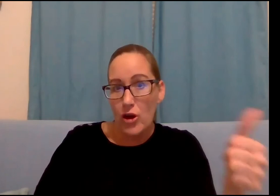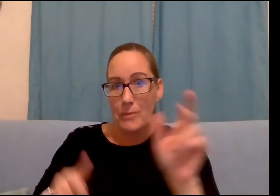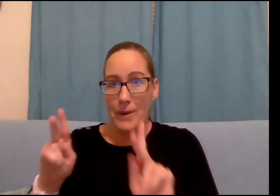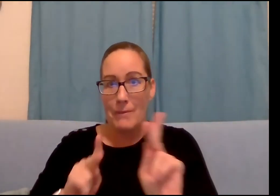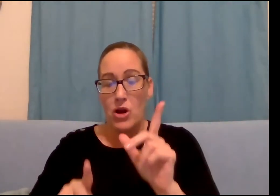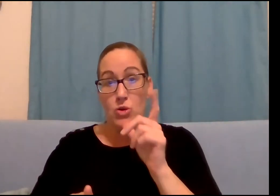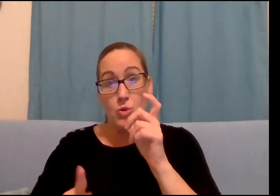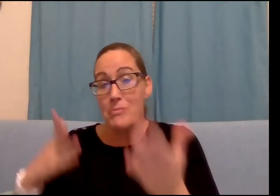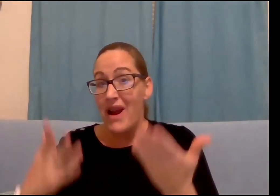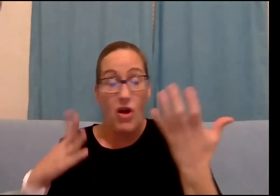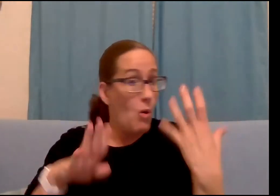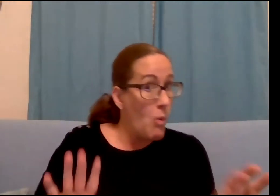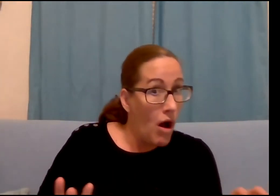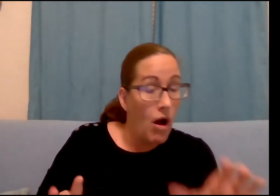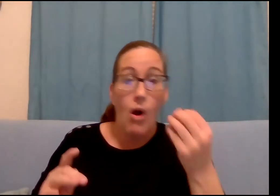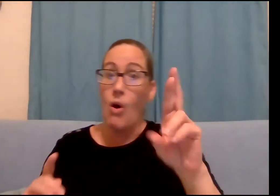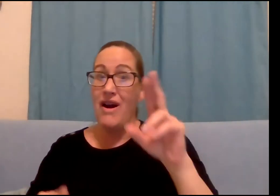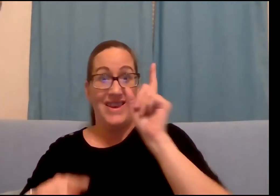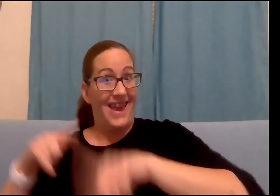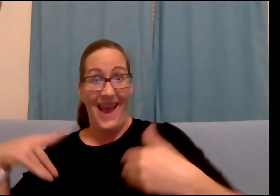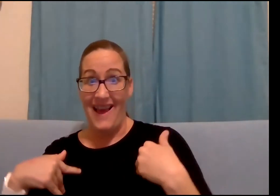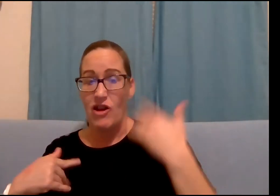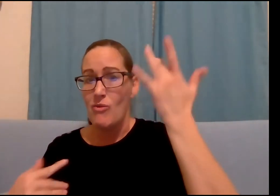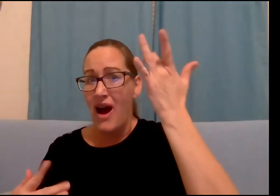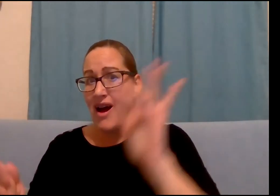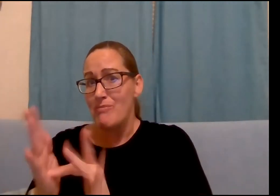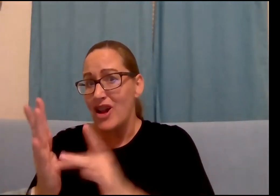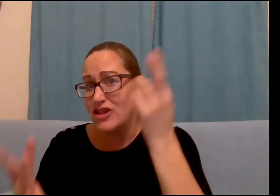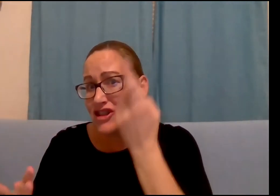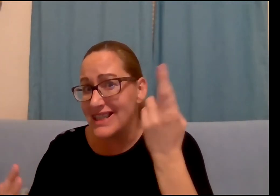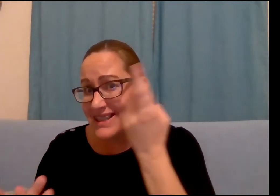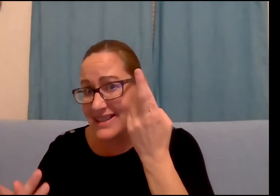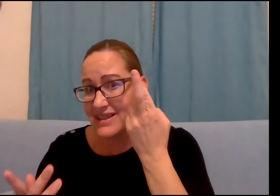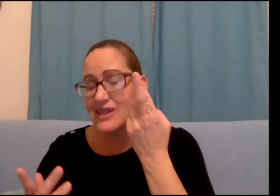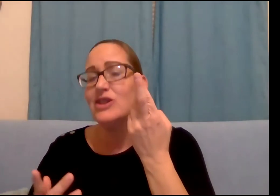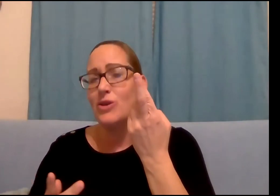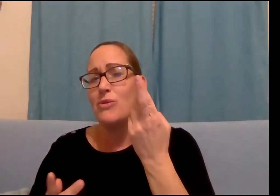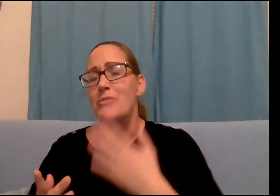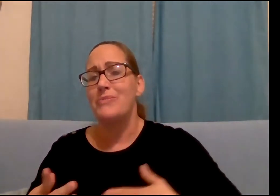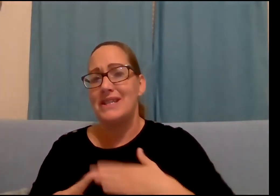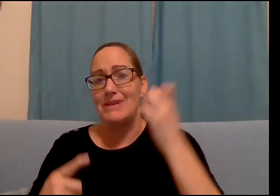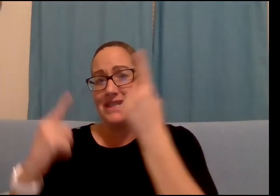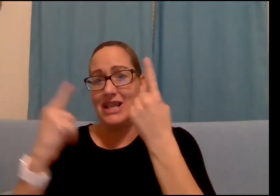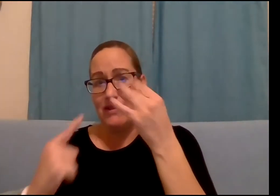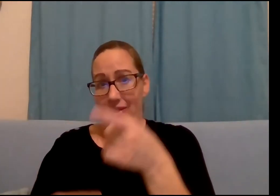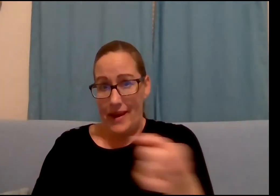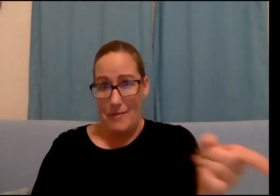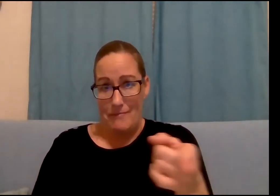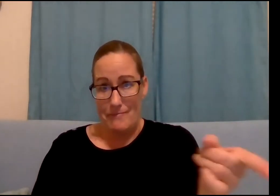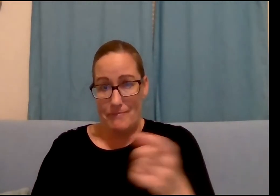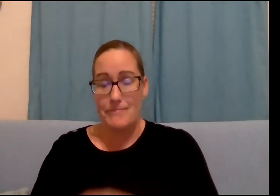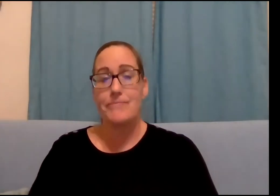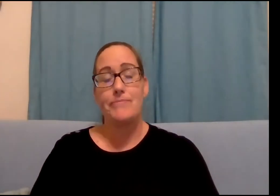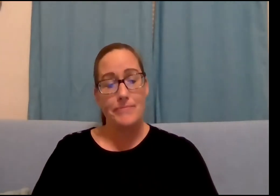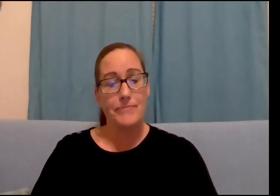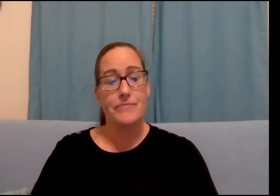people who may not choose or cannot have vaccine due to their medical issues. So, please be considerate to them.